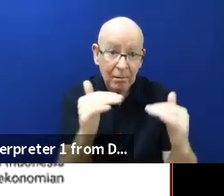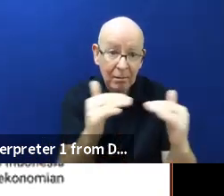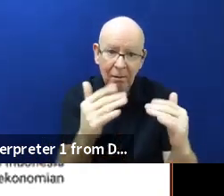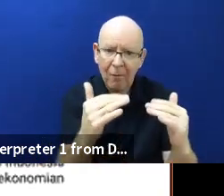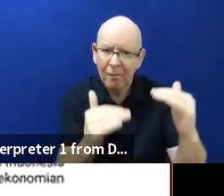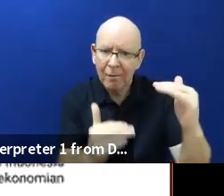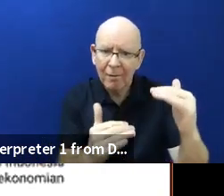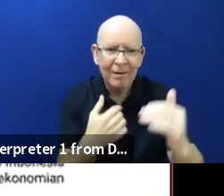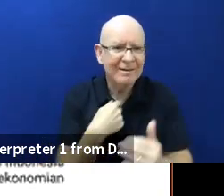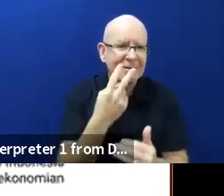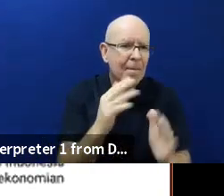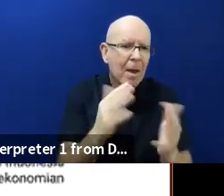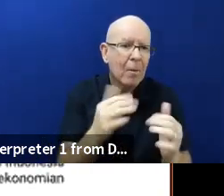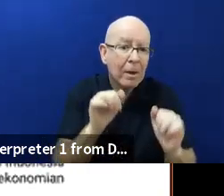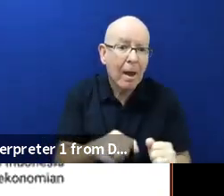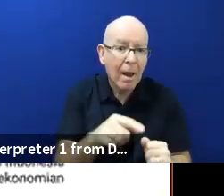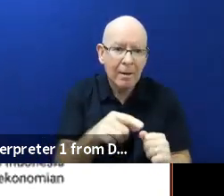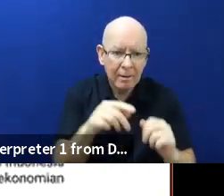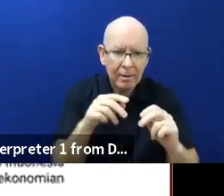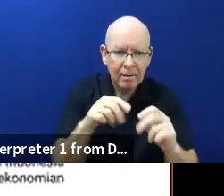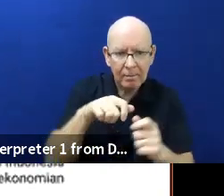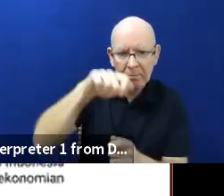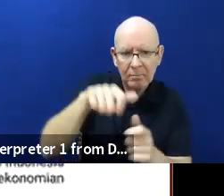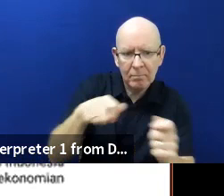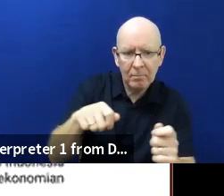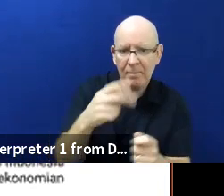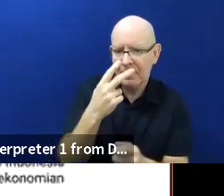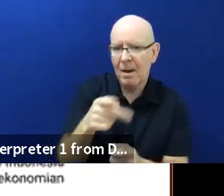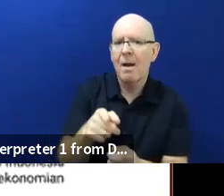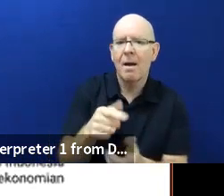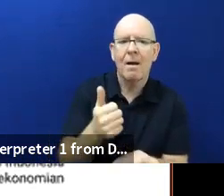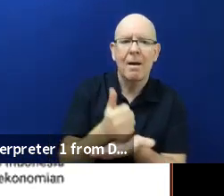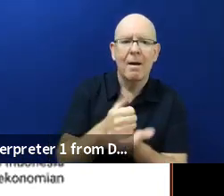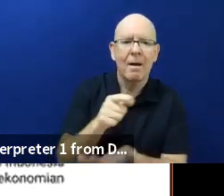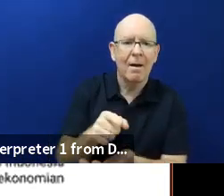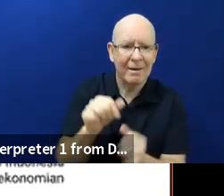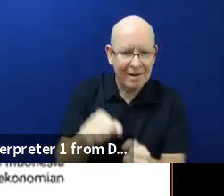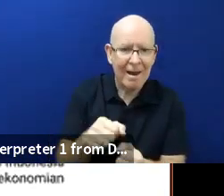on Monday. But in a nutshell, we are focusing on collecting data on goods and services required